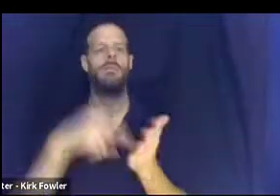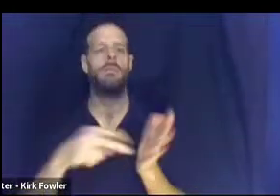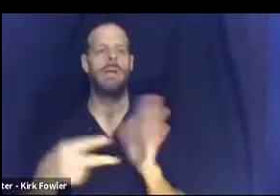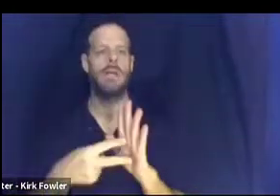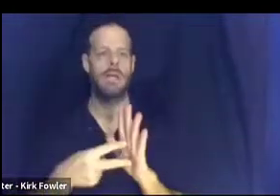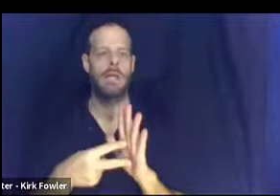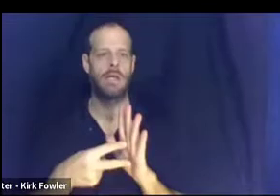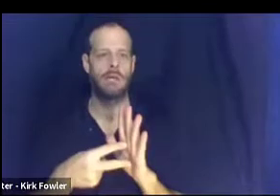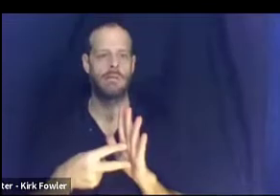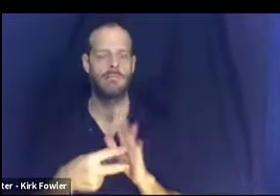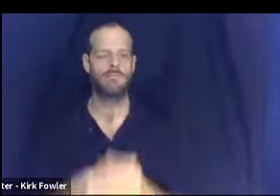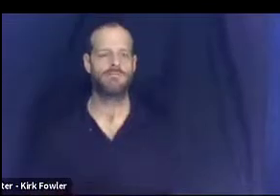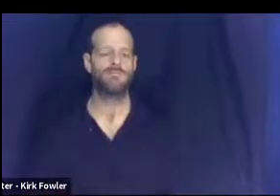So if you think about it,